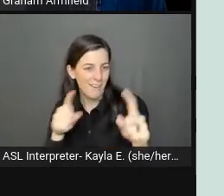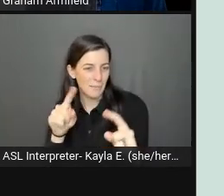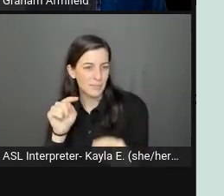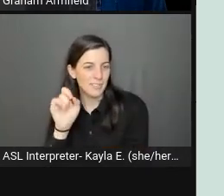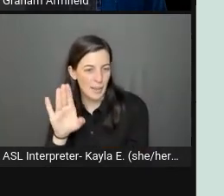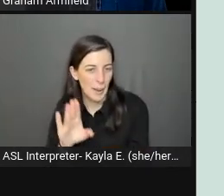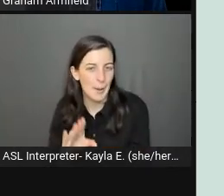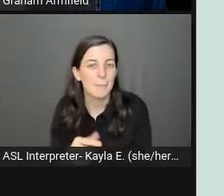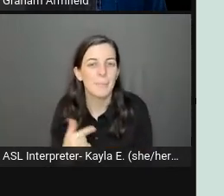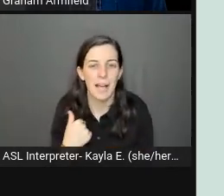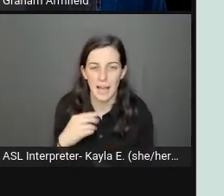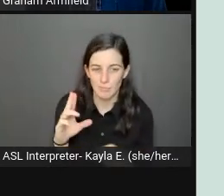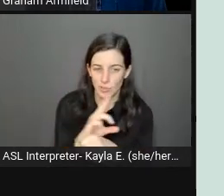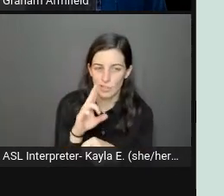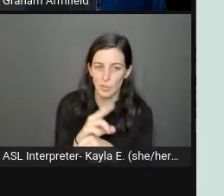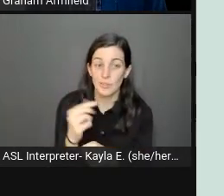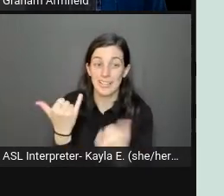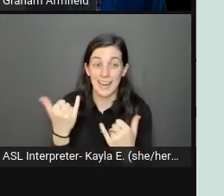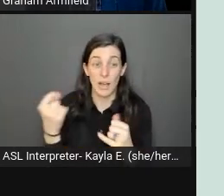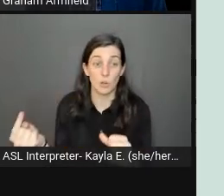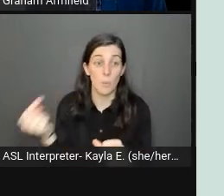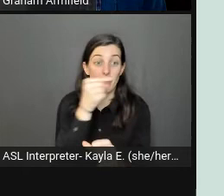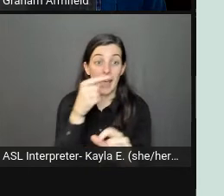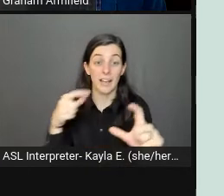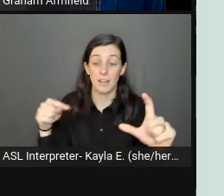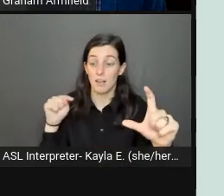I'm using the left arrow key to move back to where I was before.